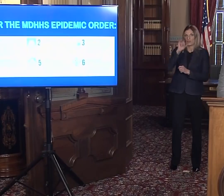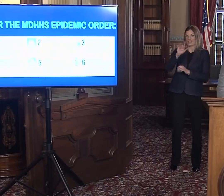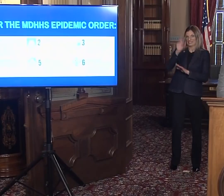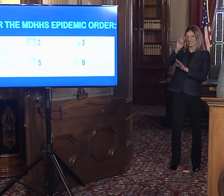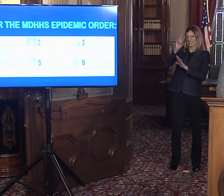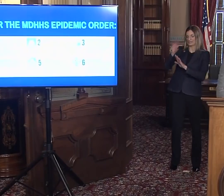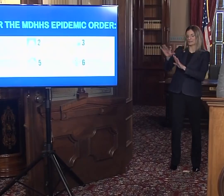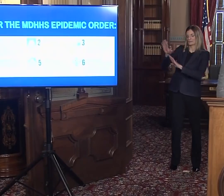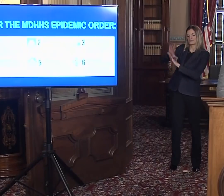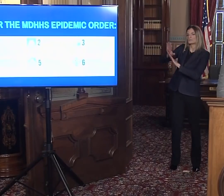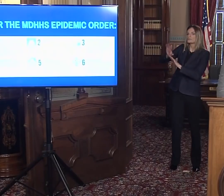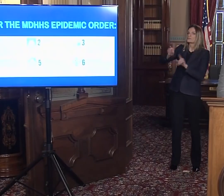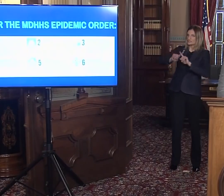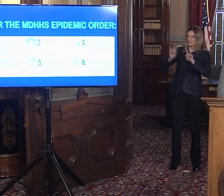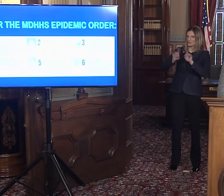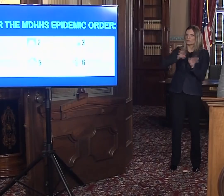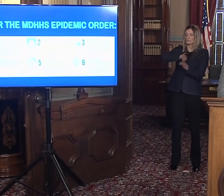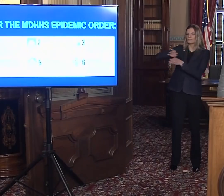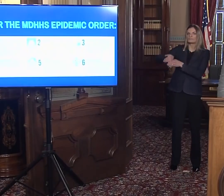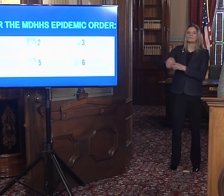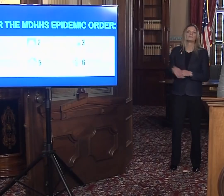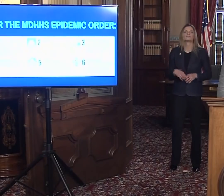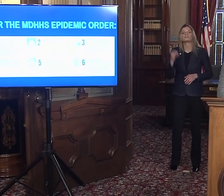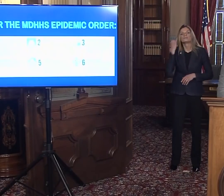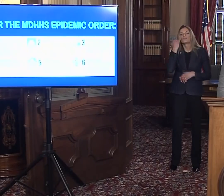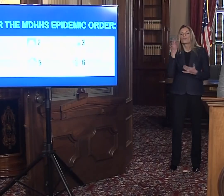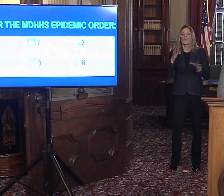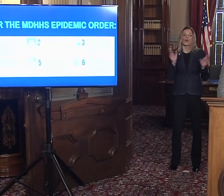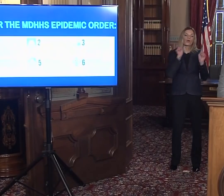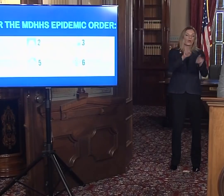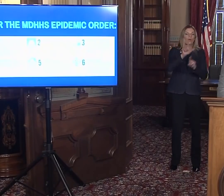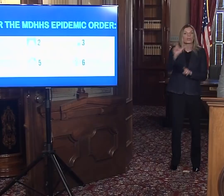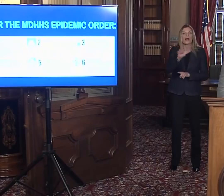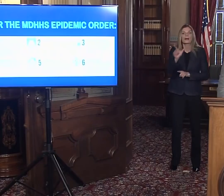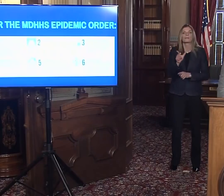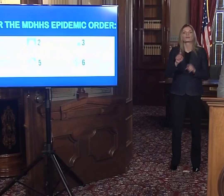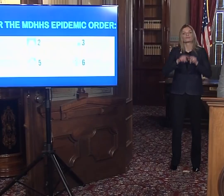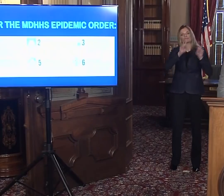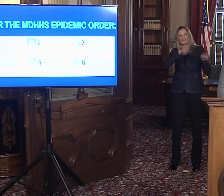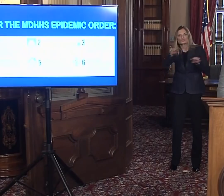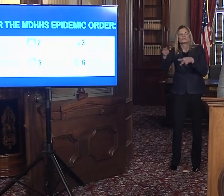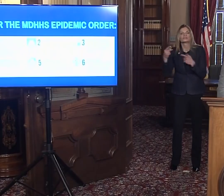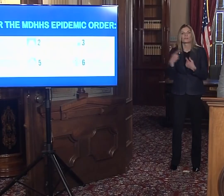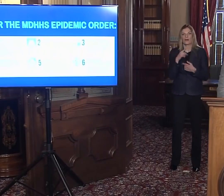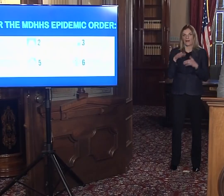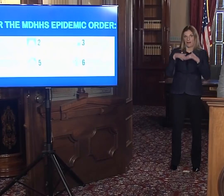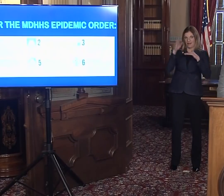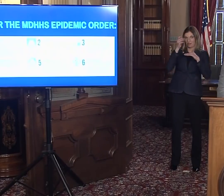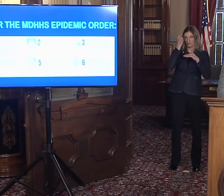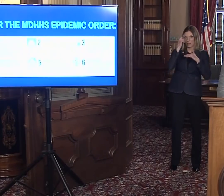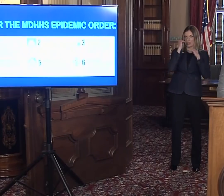GATHERINGS. FOR EXAMPLE, EXCEPT IN REGION 6,